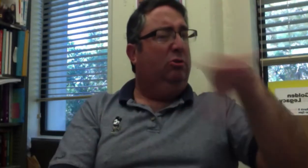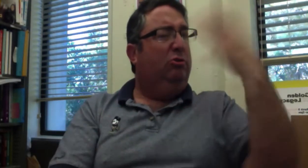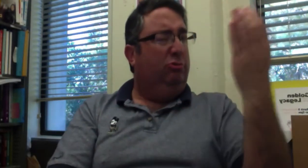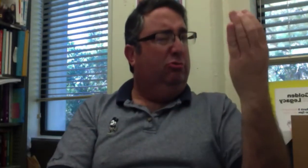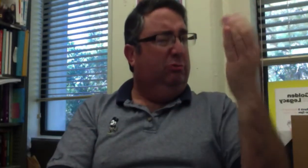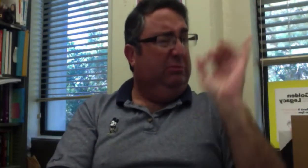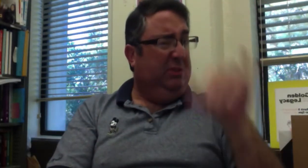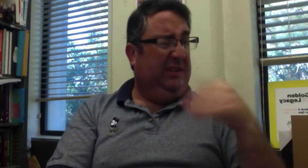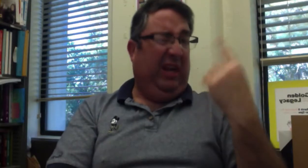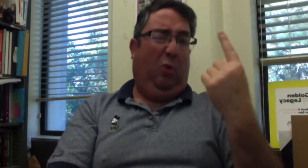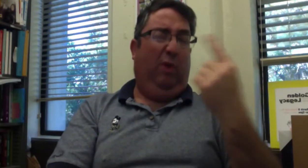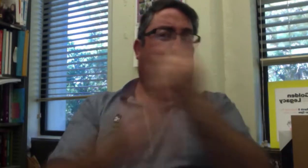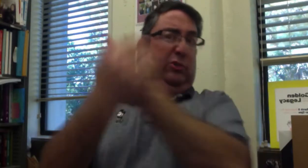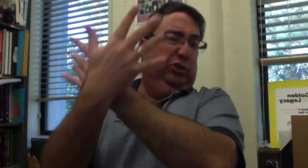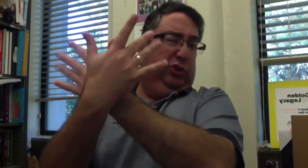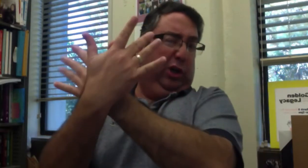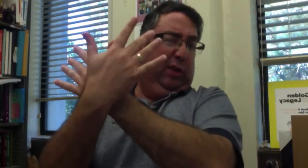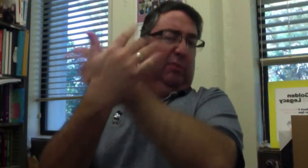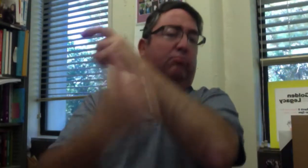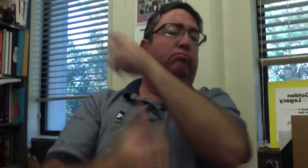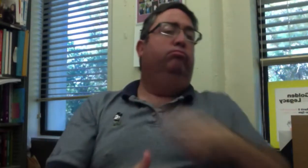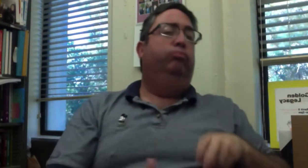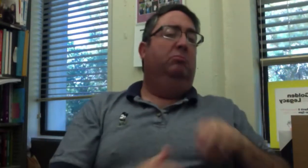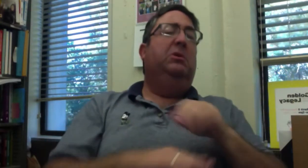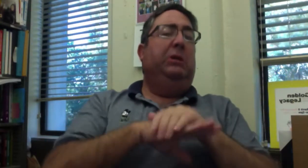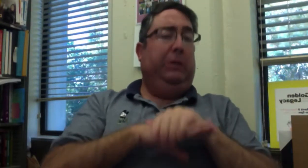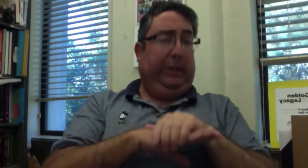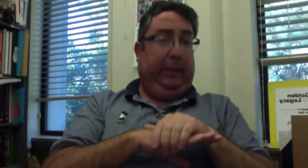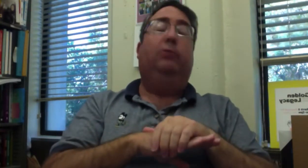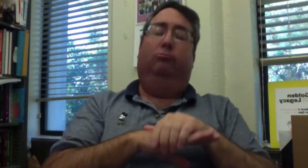One rare example is that of "Silent Night", which translated from the German to English.